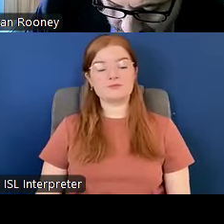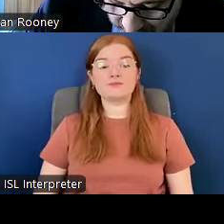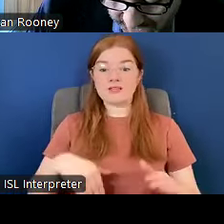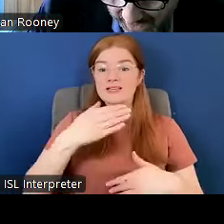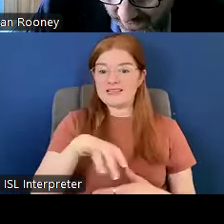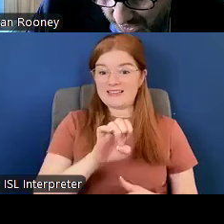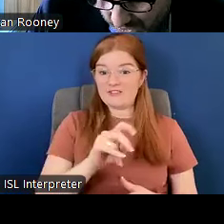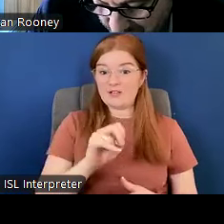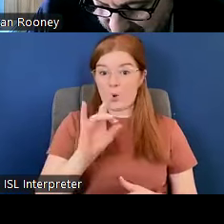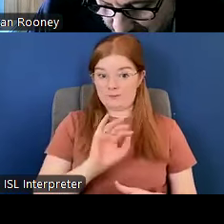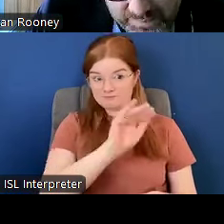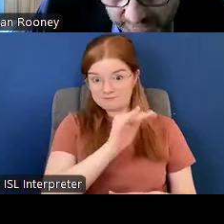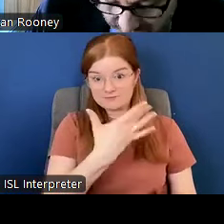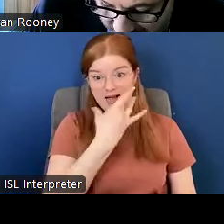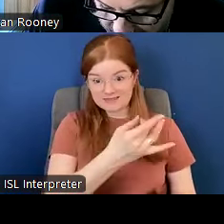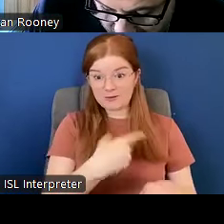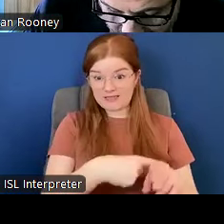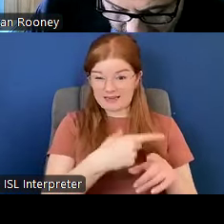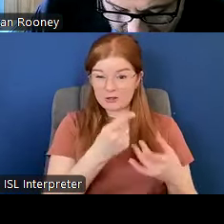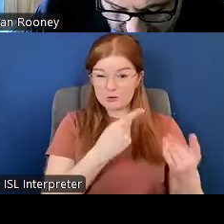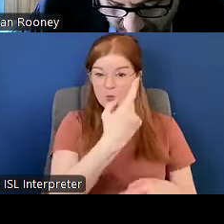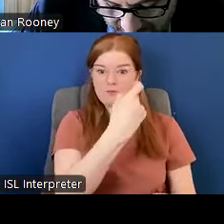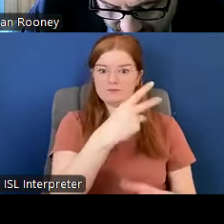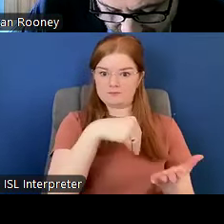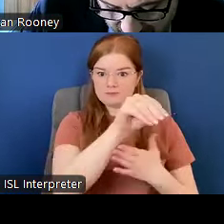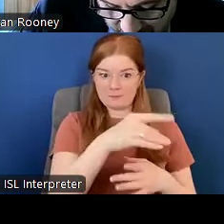approached again with a similarly prestigious commission to design a stained glass